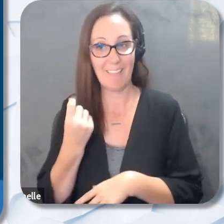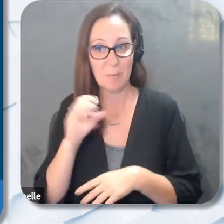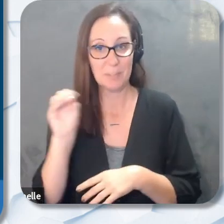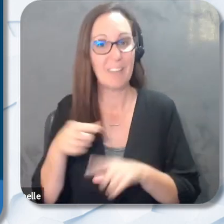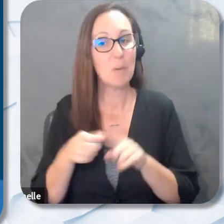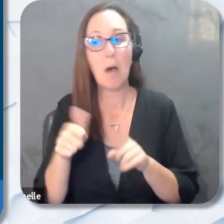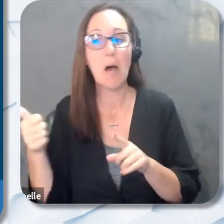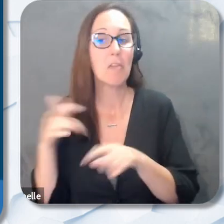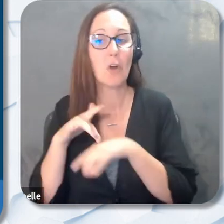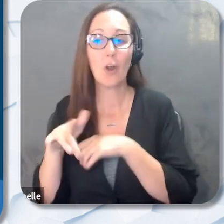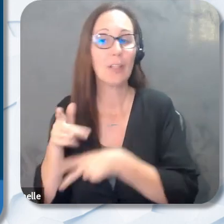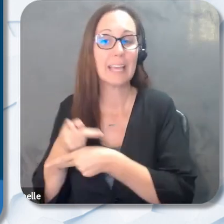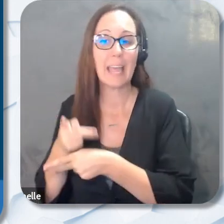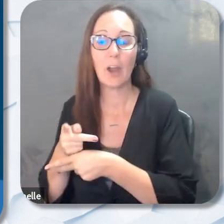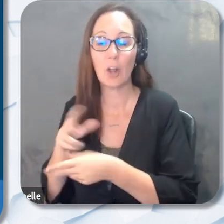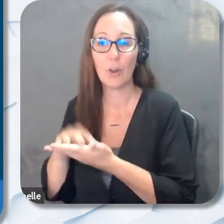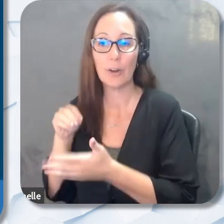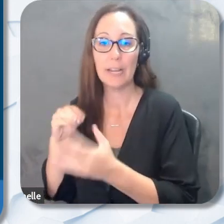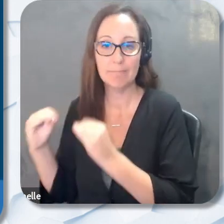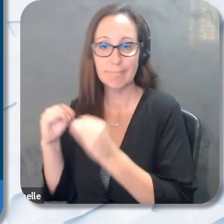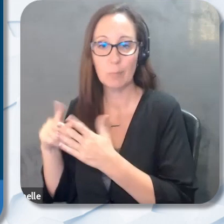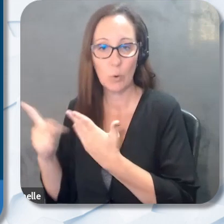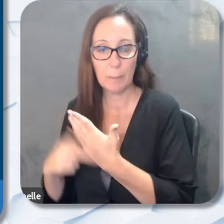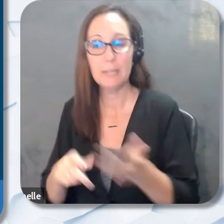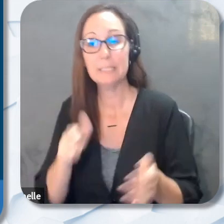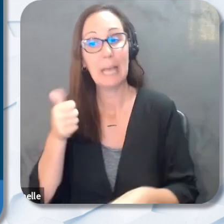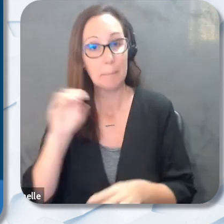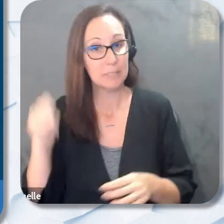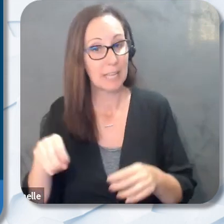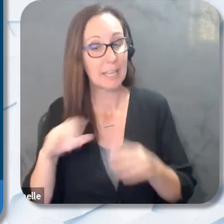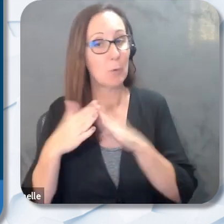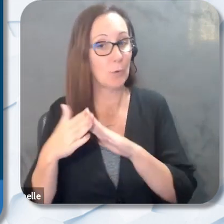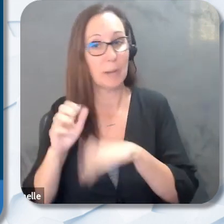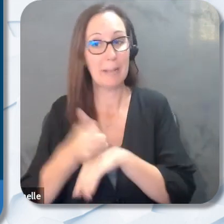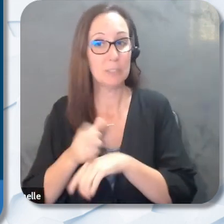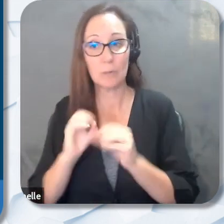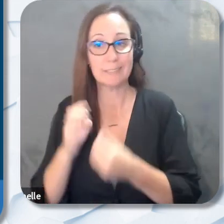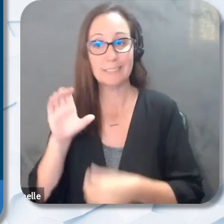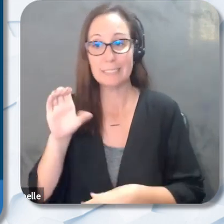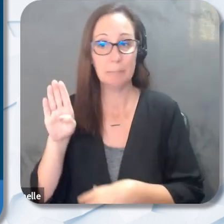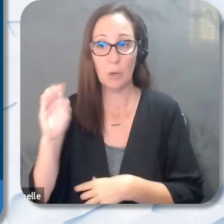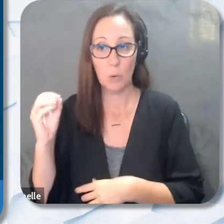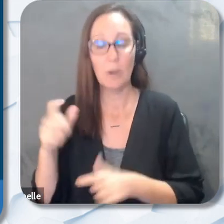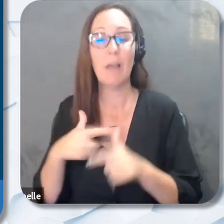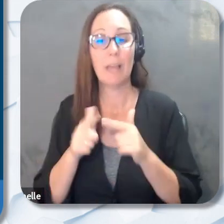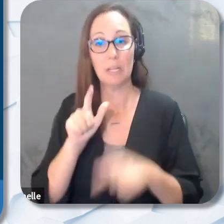early learning and care programs 10% Community based organization 21% work at a county office.